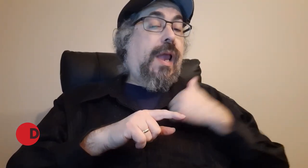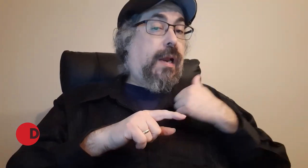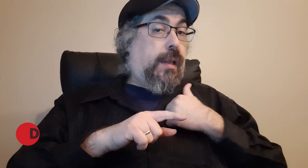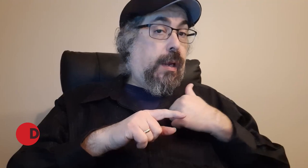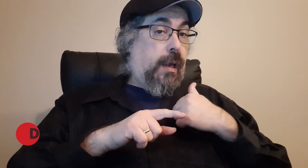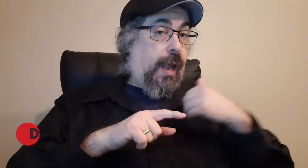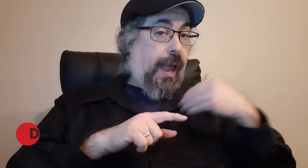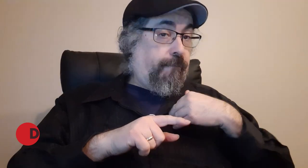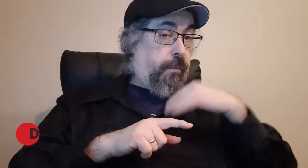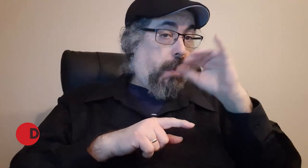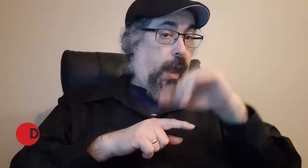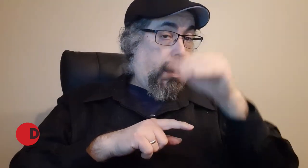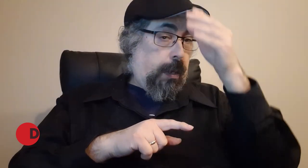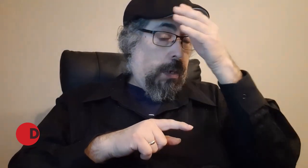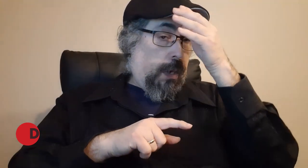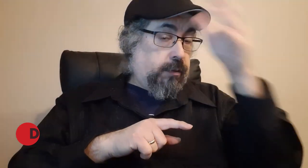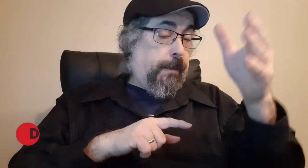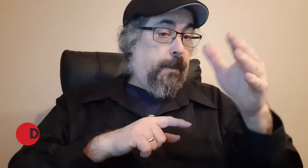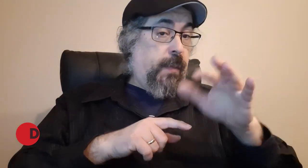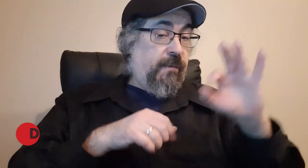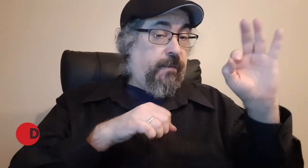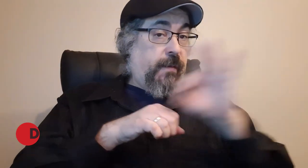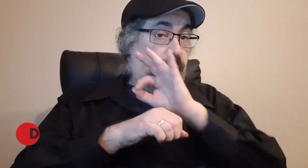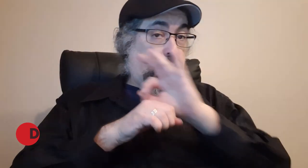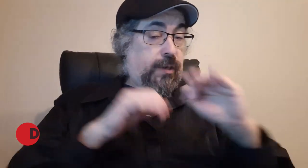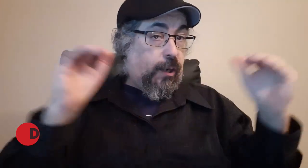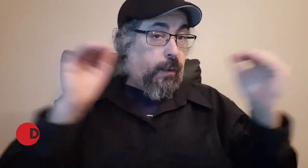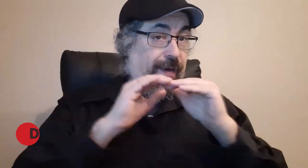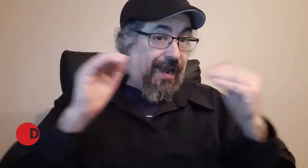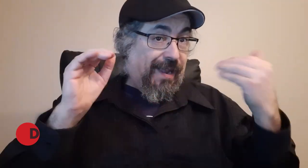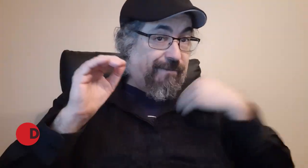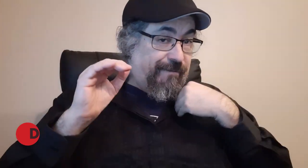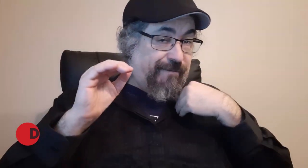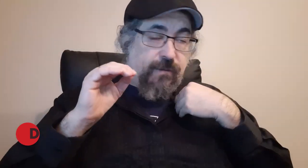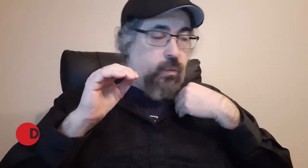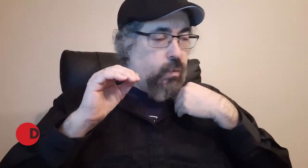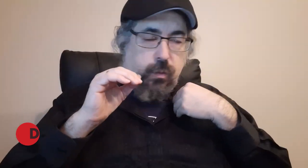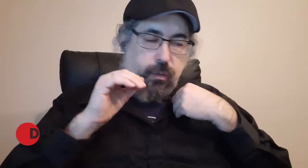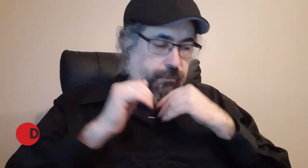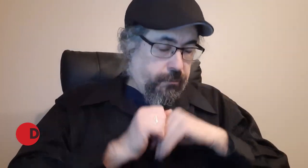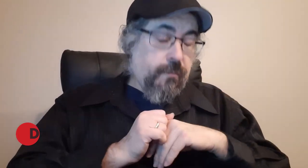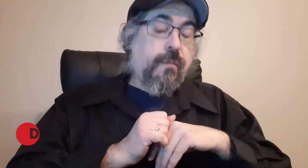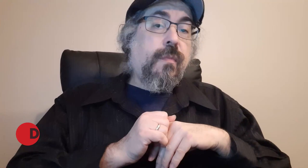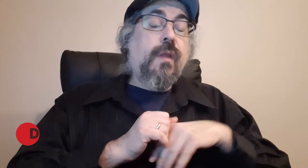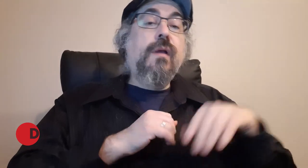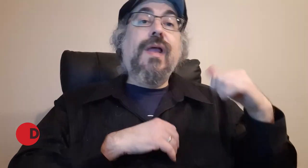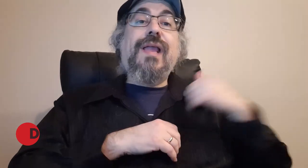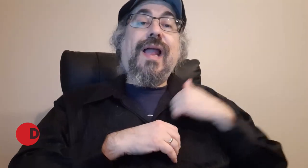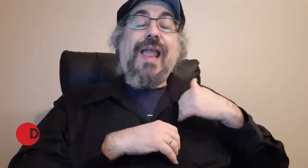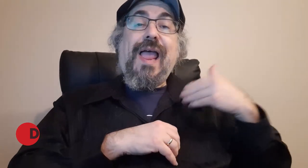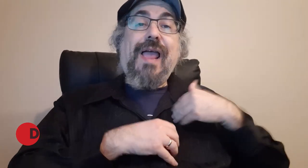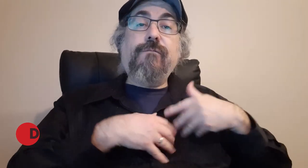Canada does not have this "functionally equivalency" concept.